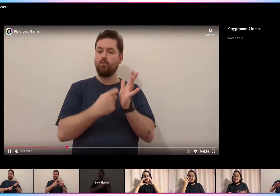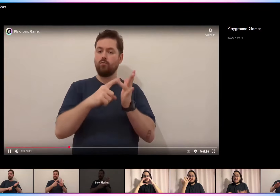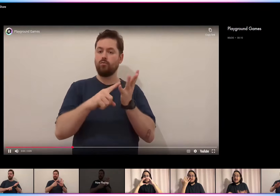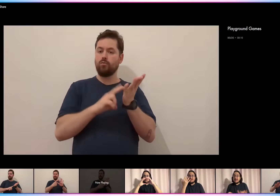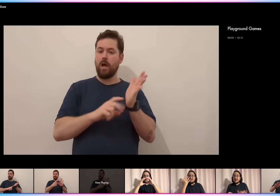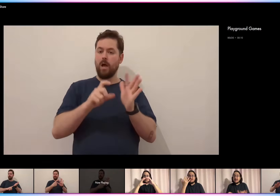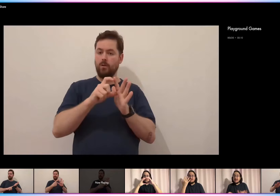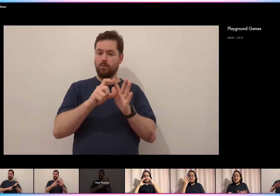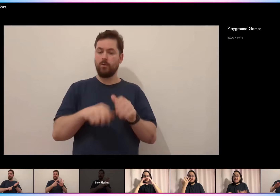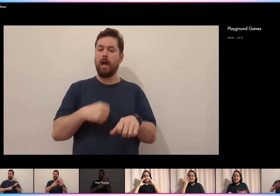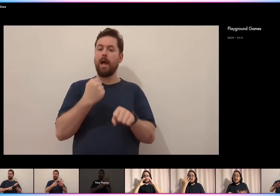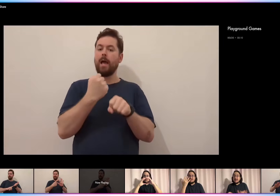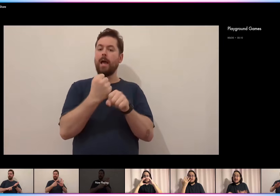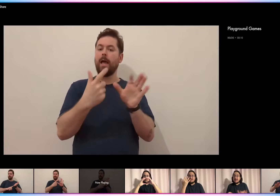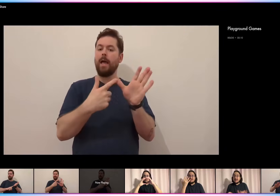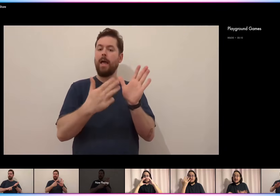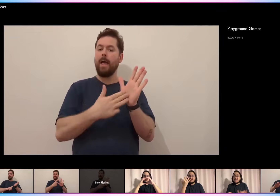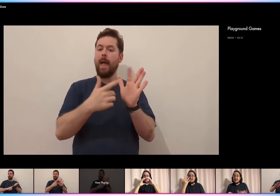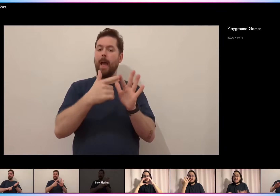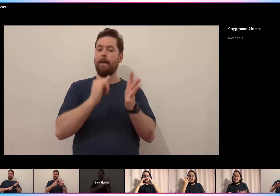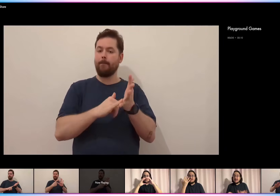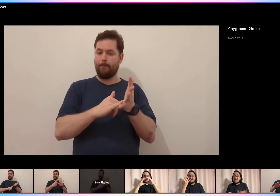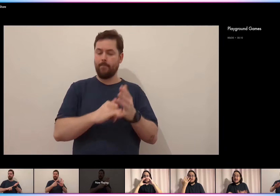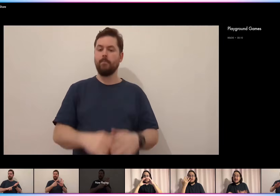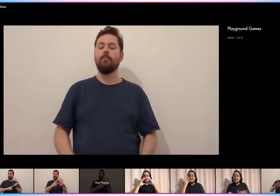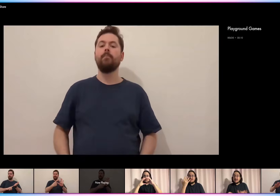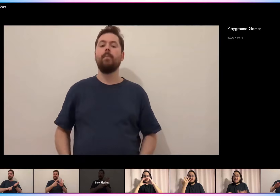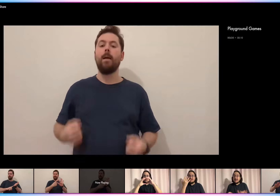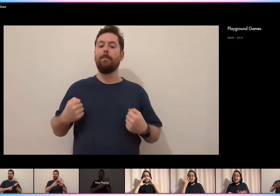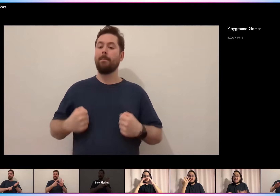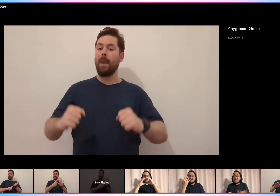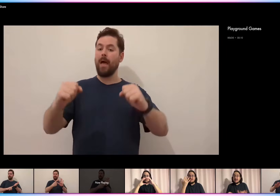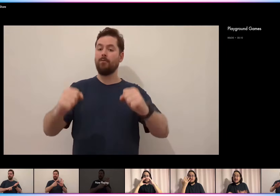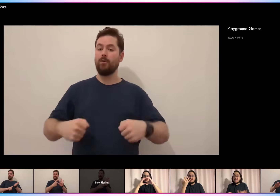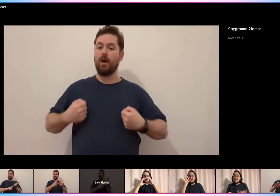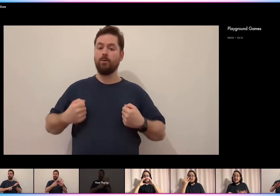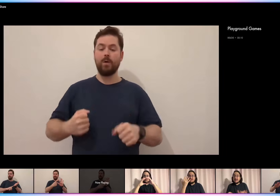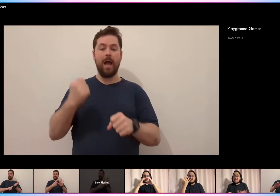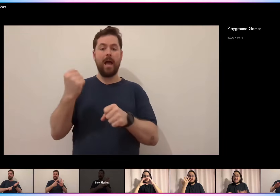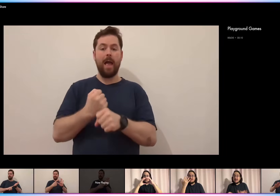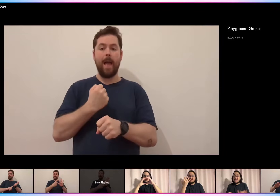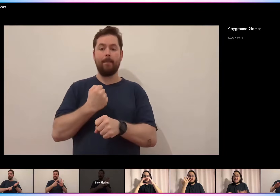In the late 1800’s BSL was banned in UK educational settings, as it was decided